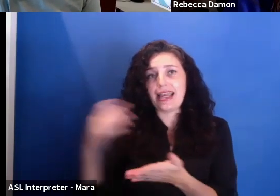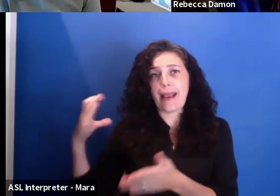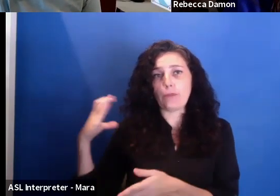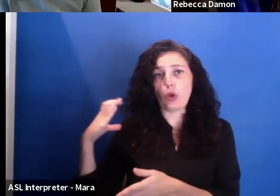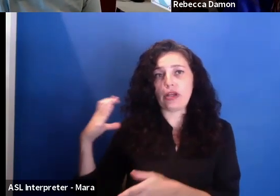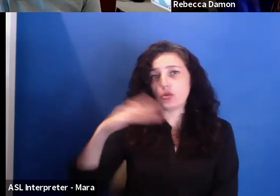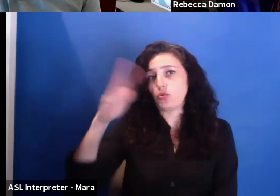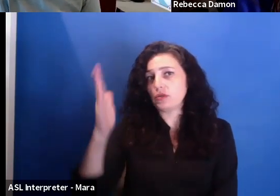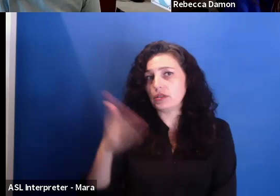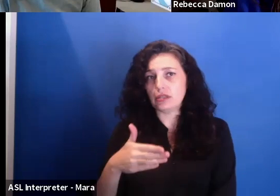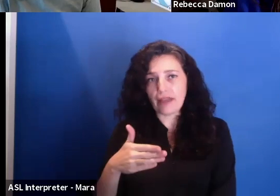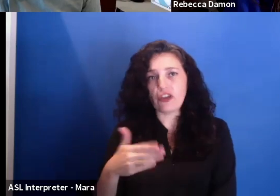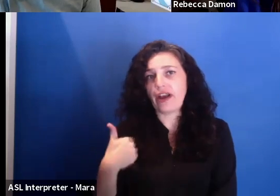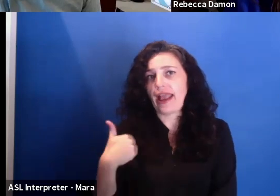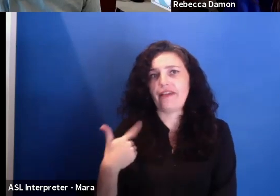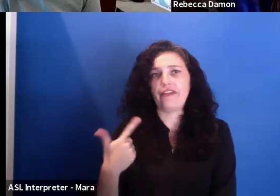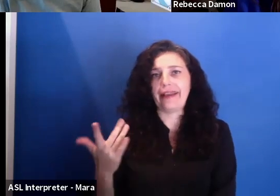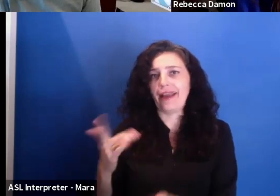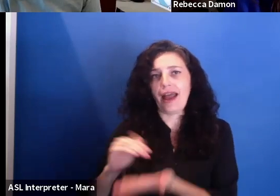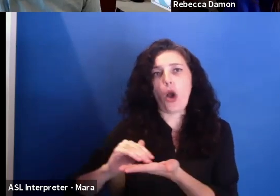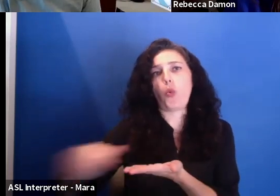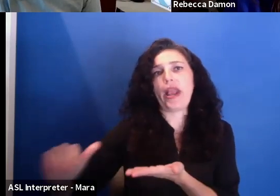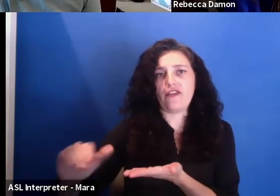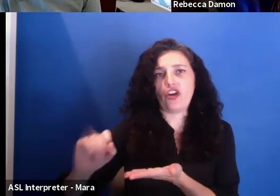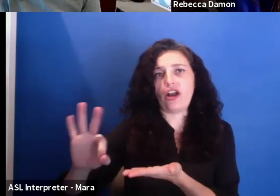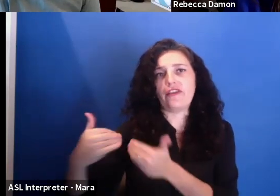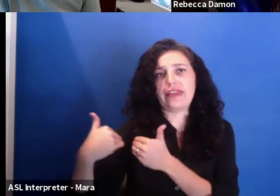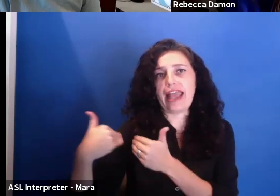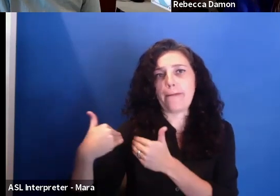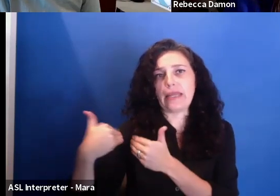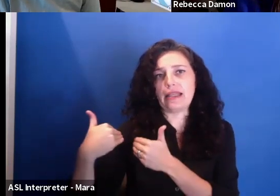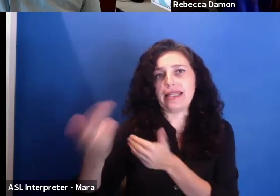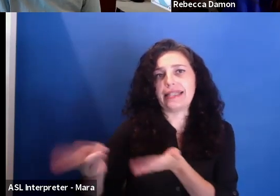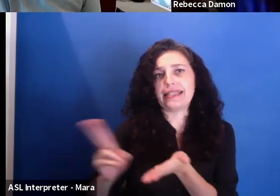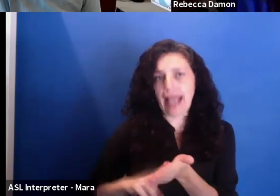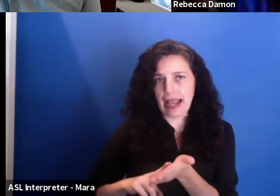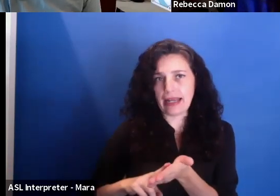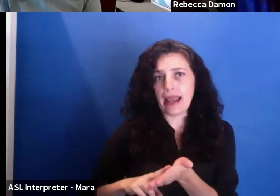have any kind of waiver of liability signed by performers. And so if you are presented with one,